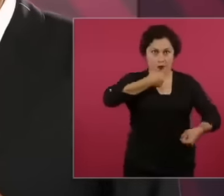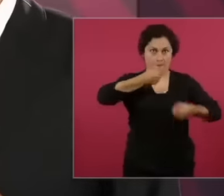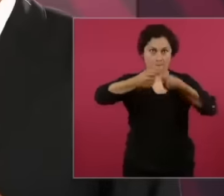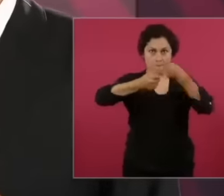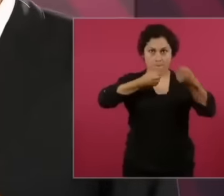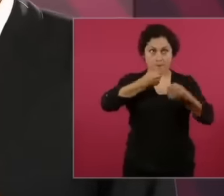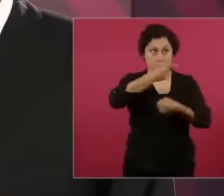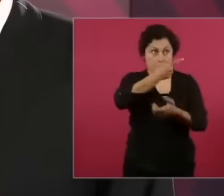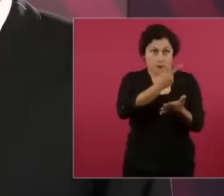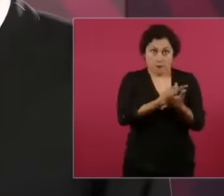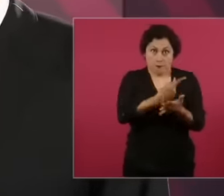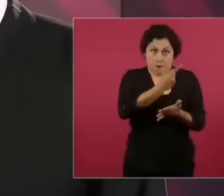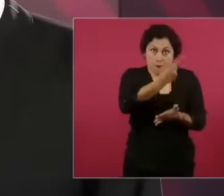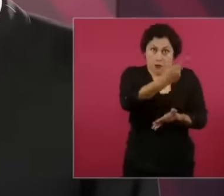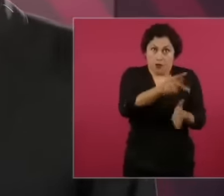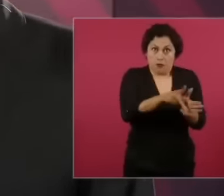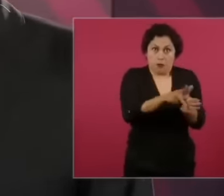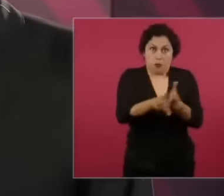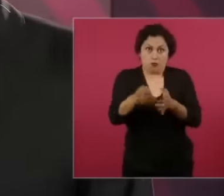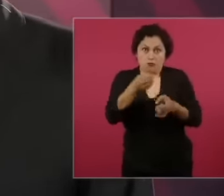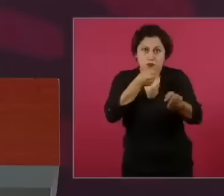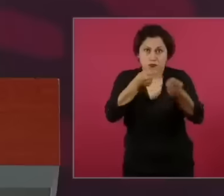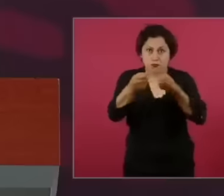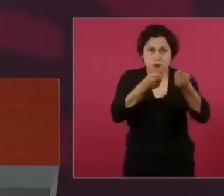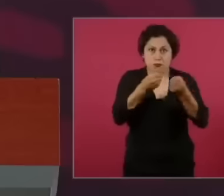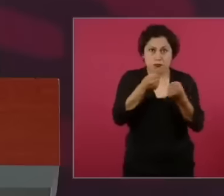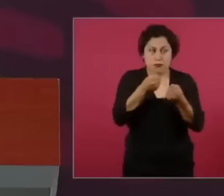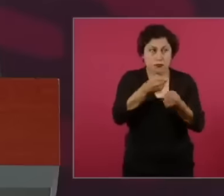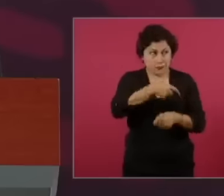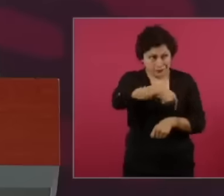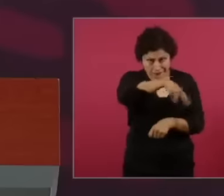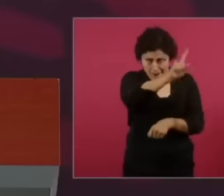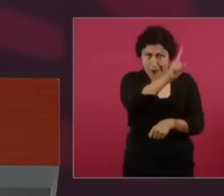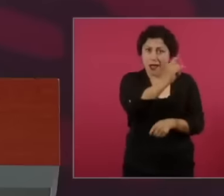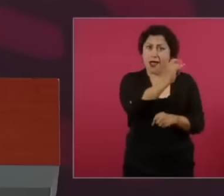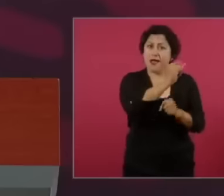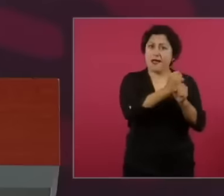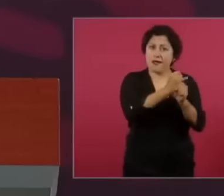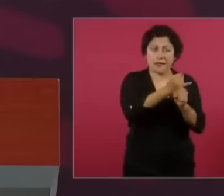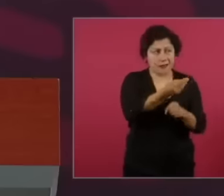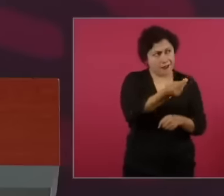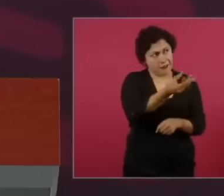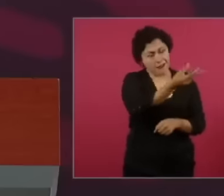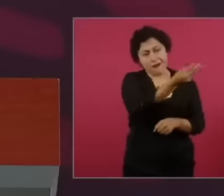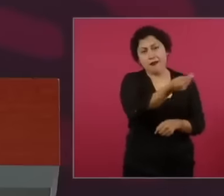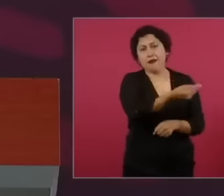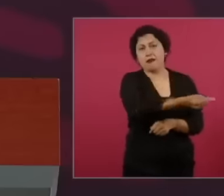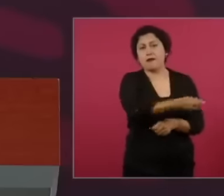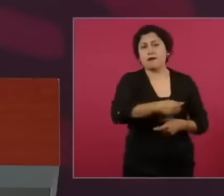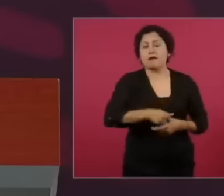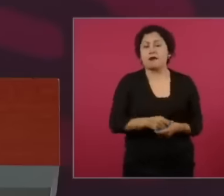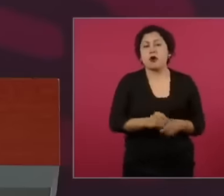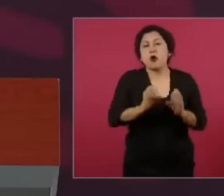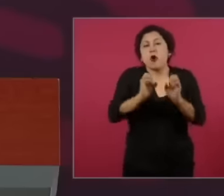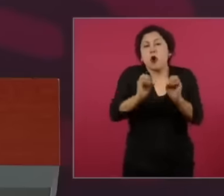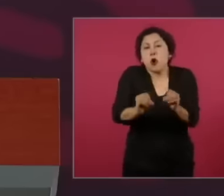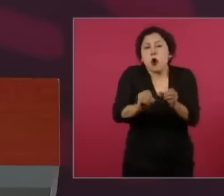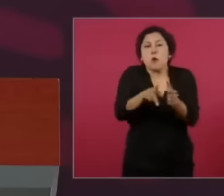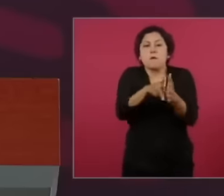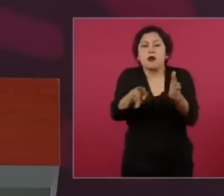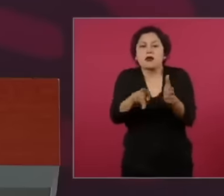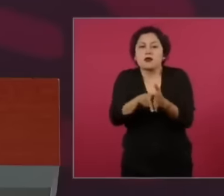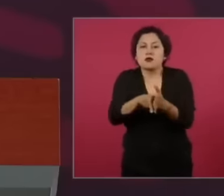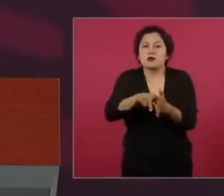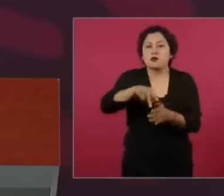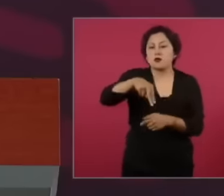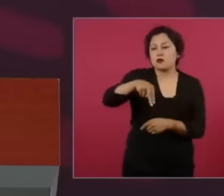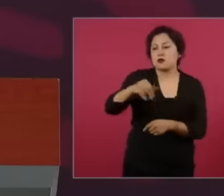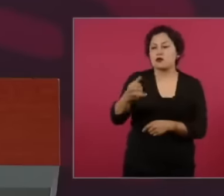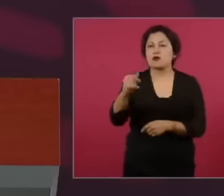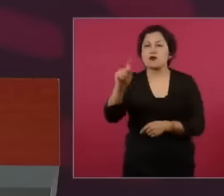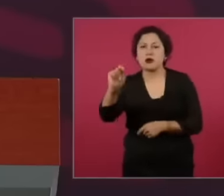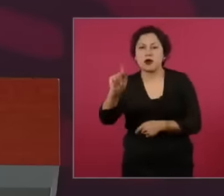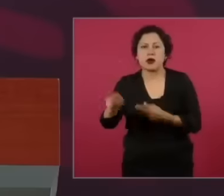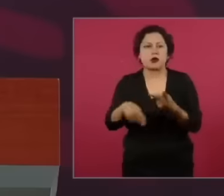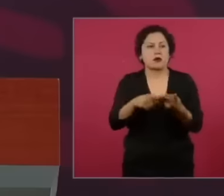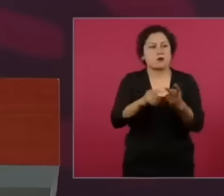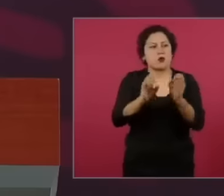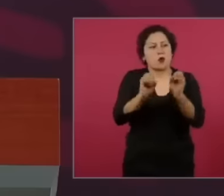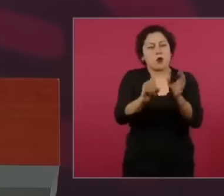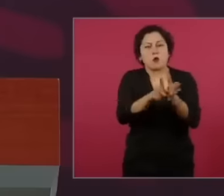twice, go to the Editors of the New York Times of the Washington Post, and so